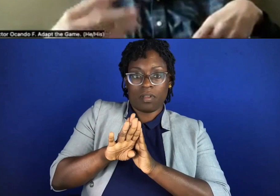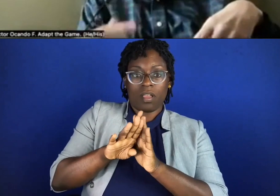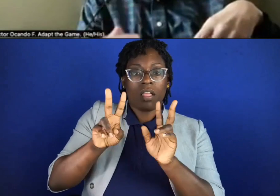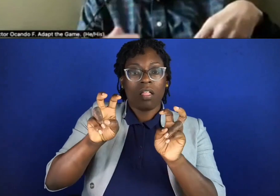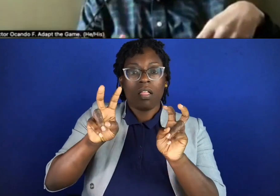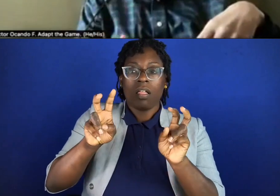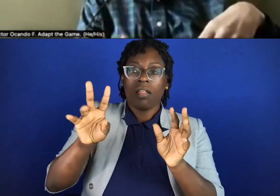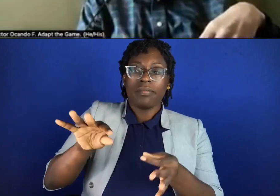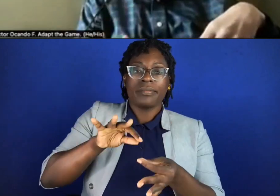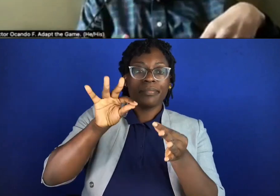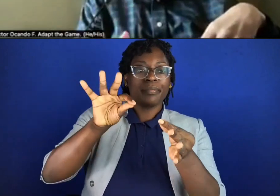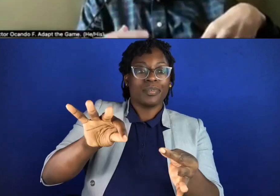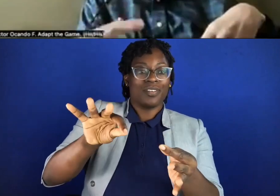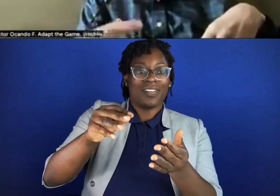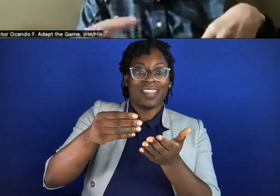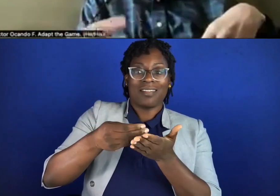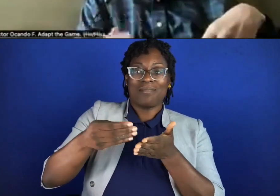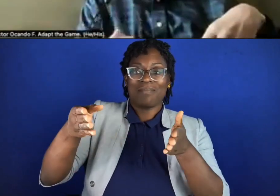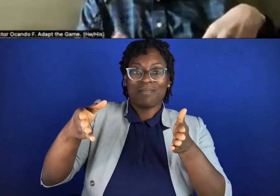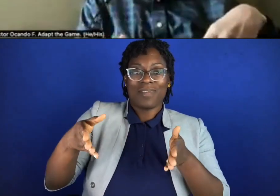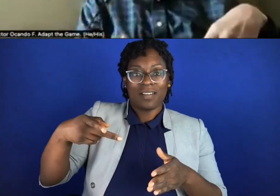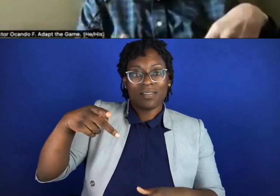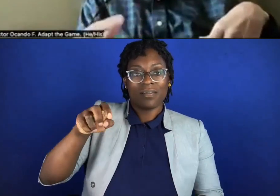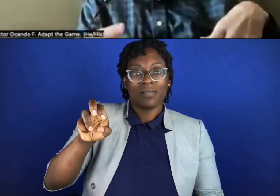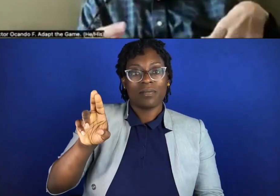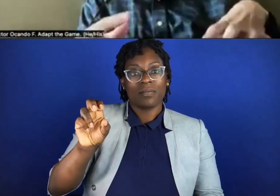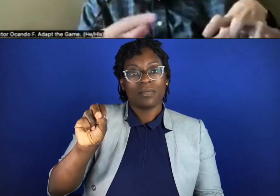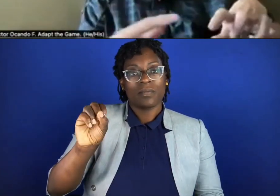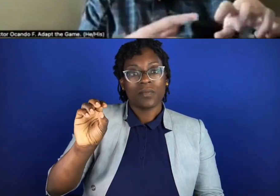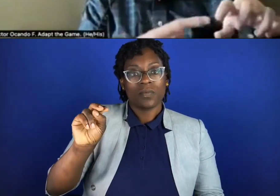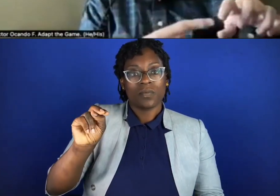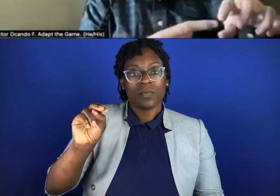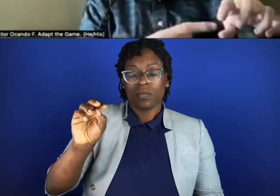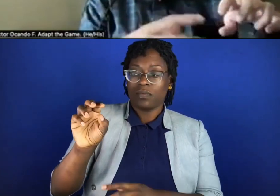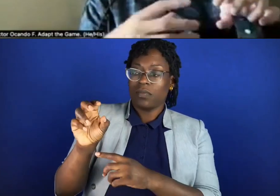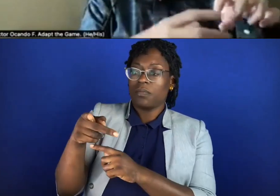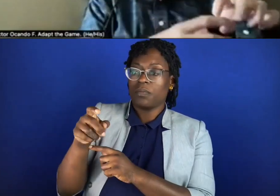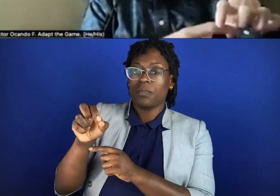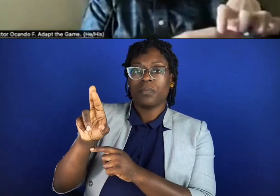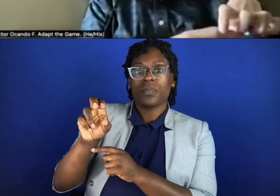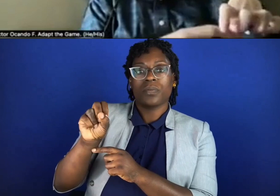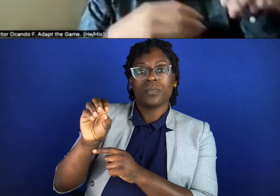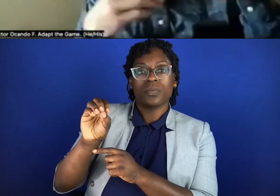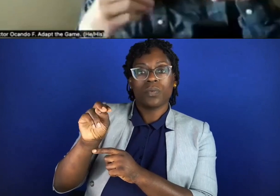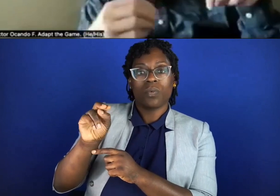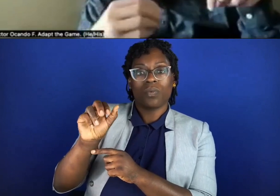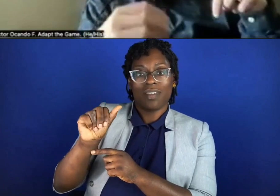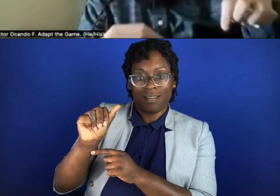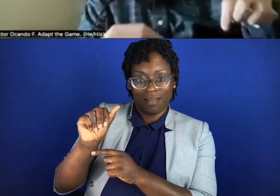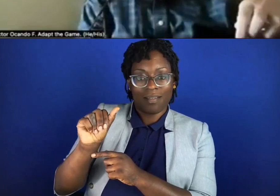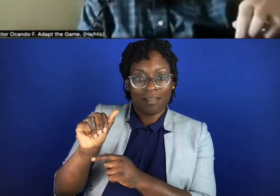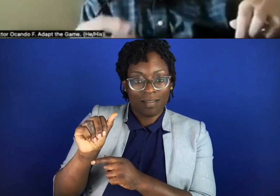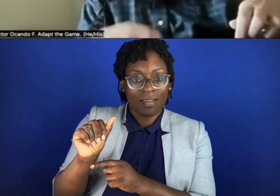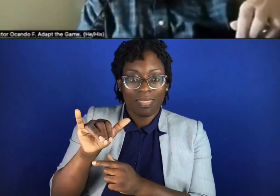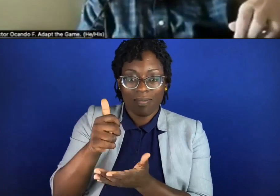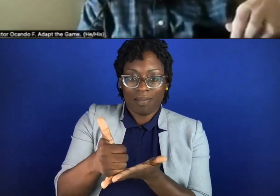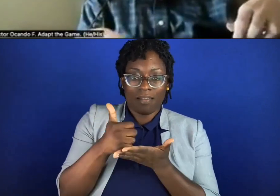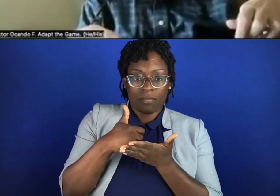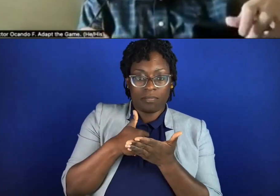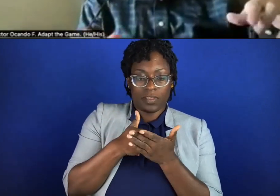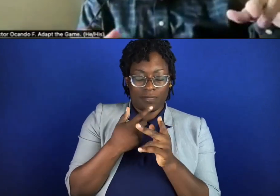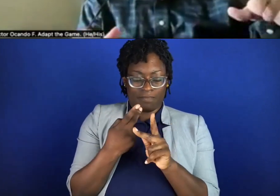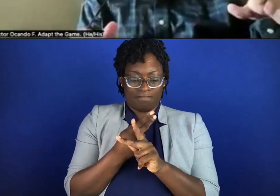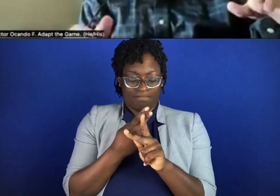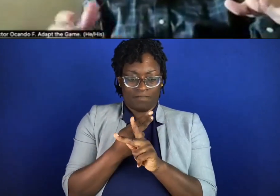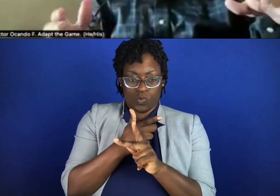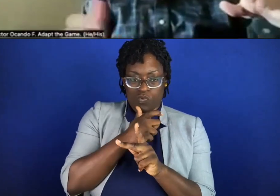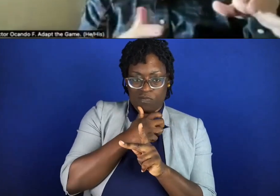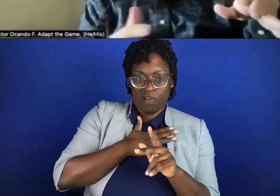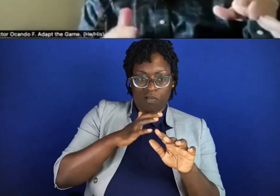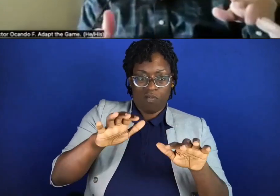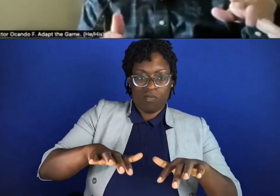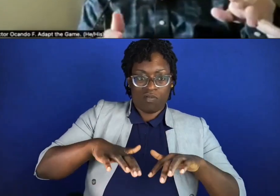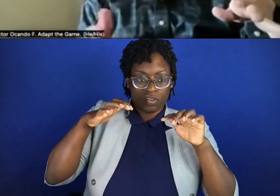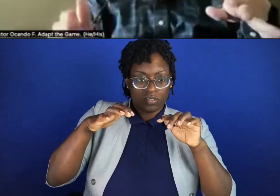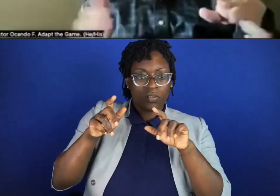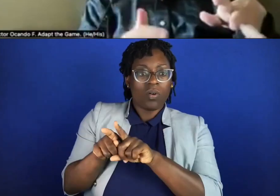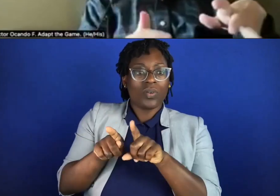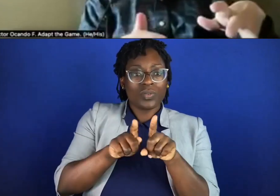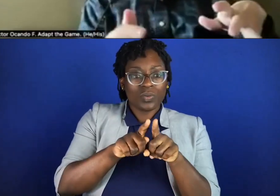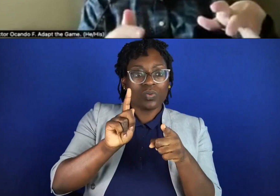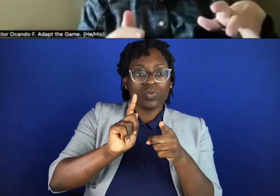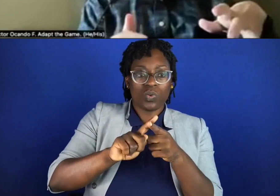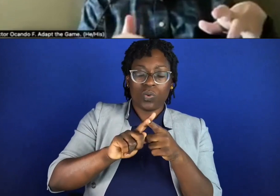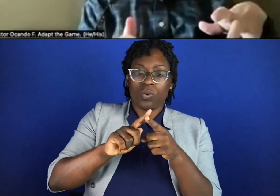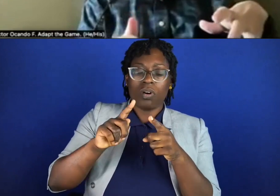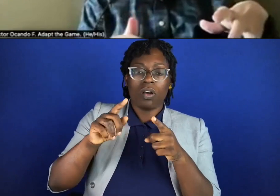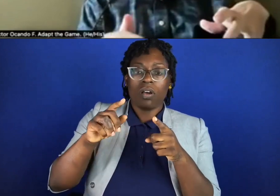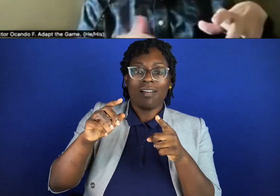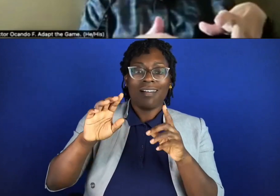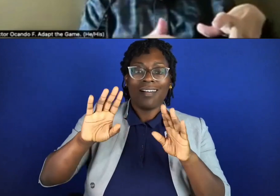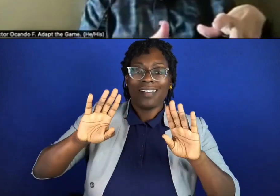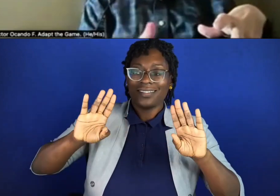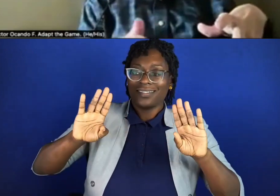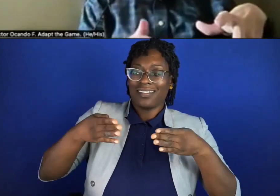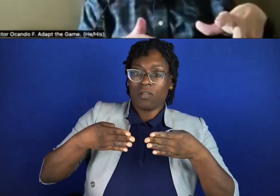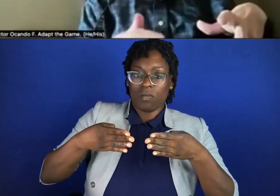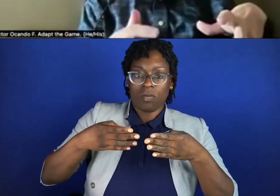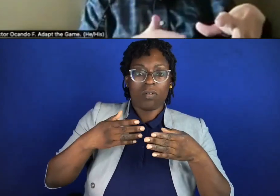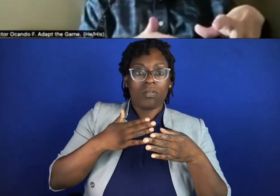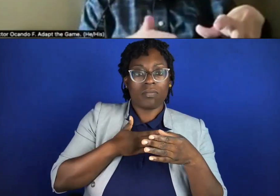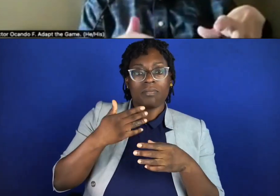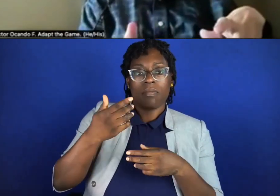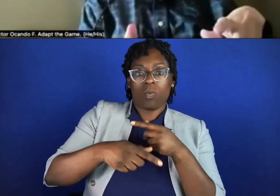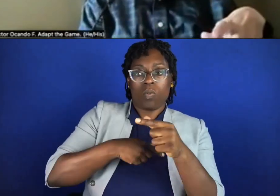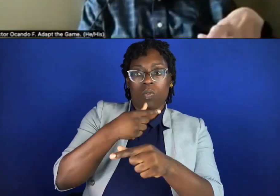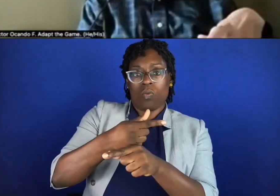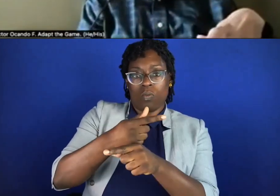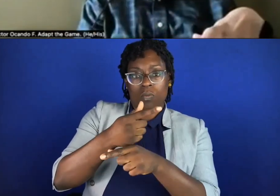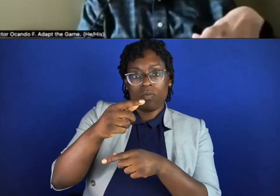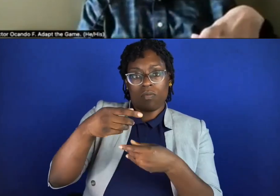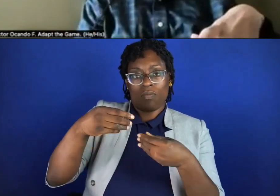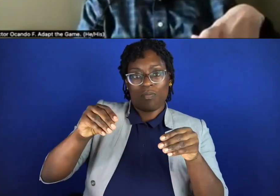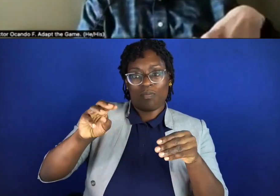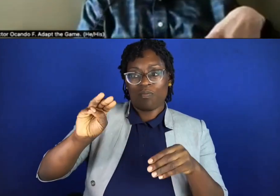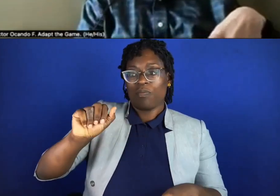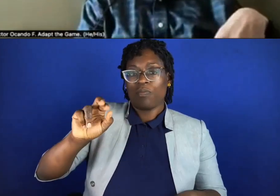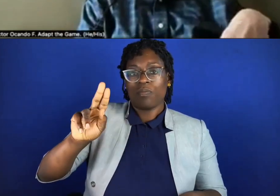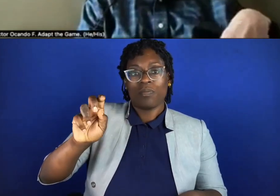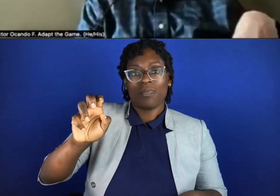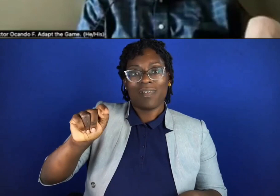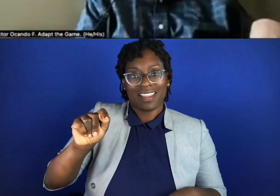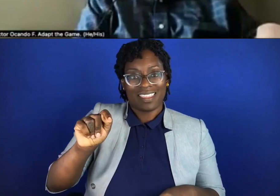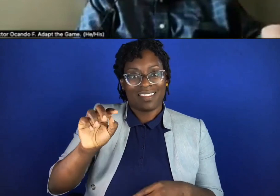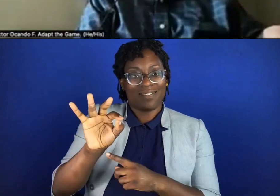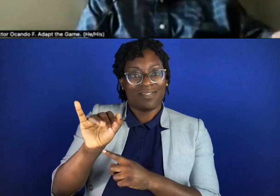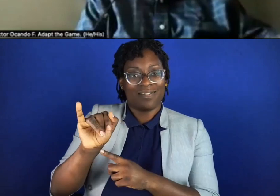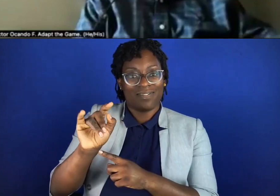idea for my app and that helped me out to navigate the market fit.